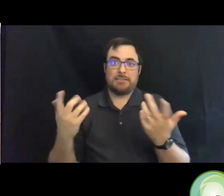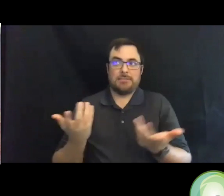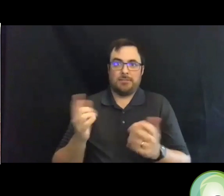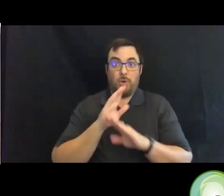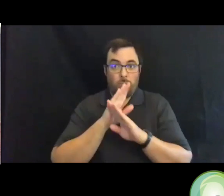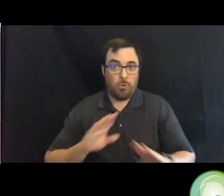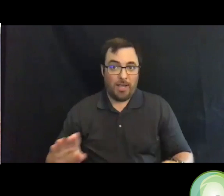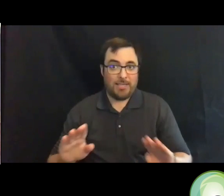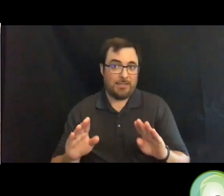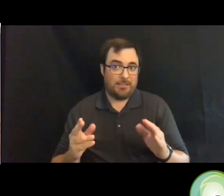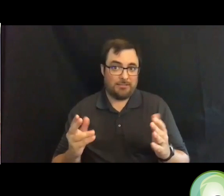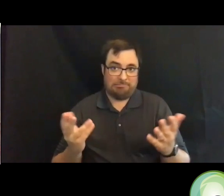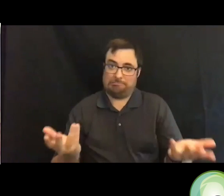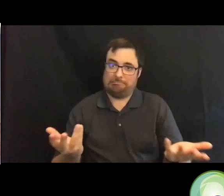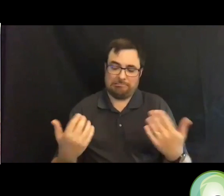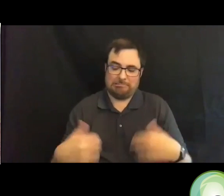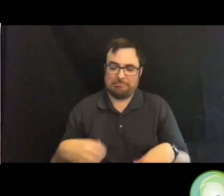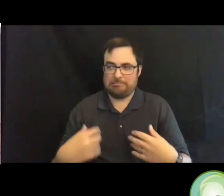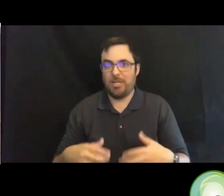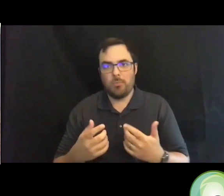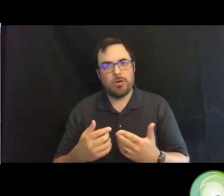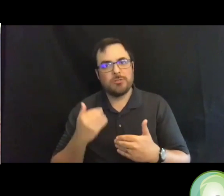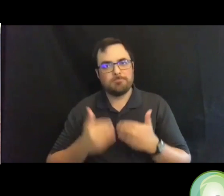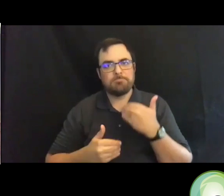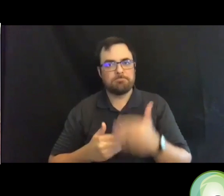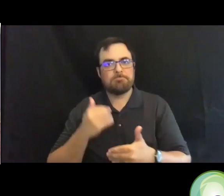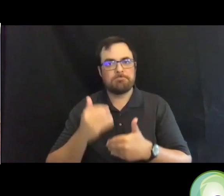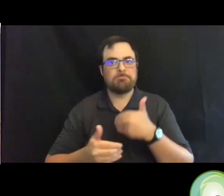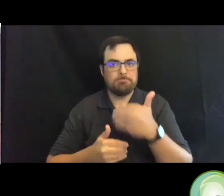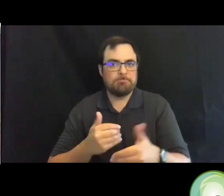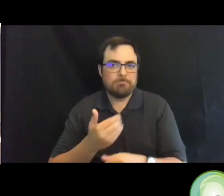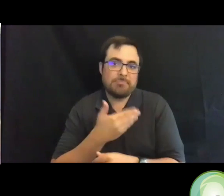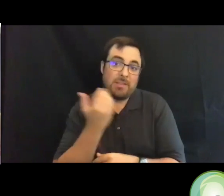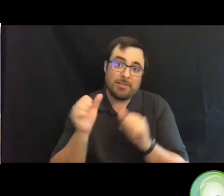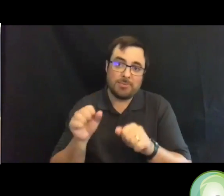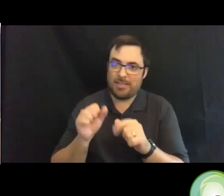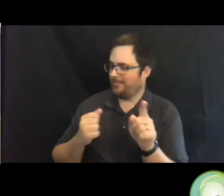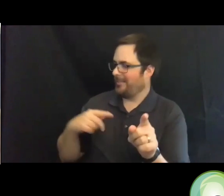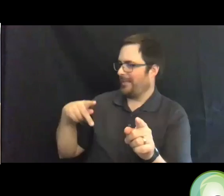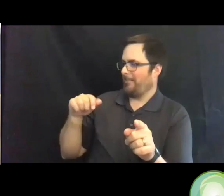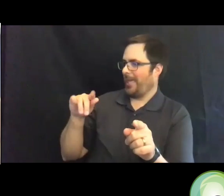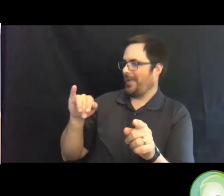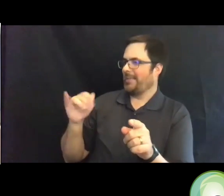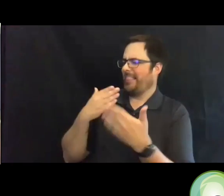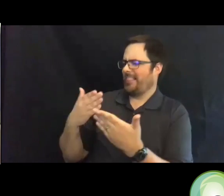to do it. But we're just plugging through the best we can. Patti: Thanks for sharing that Betsy. I have,